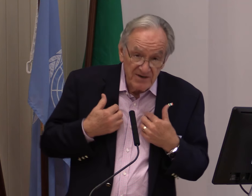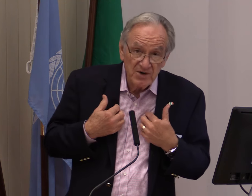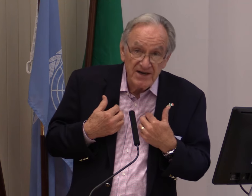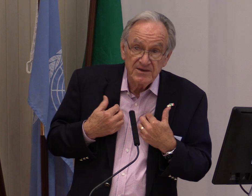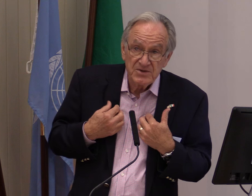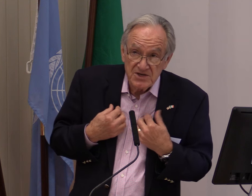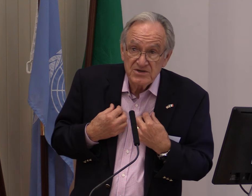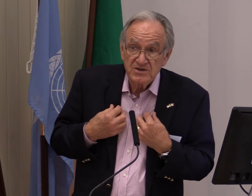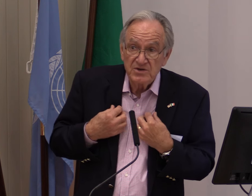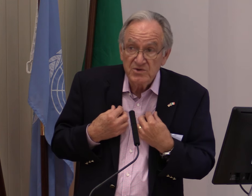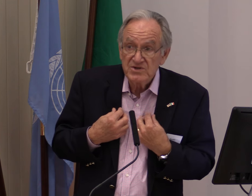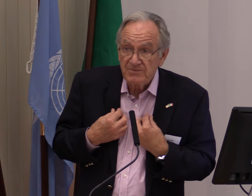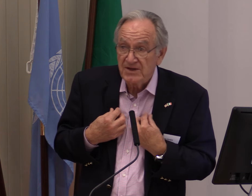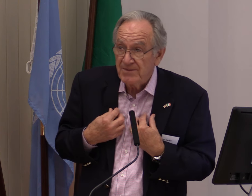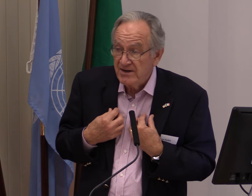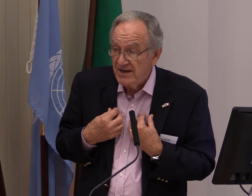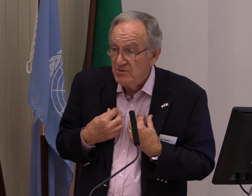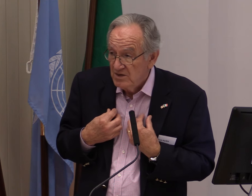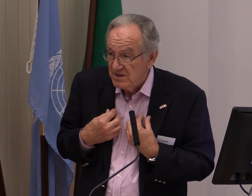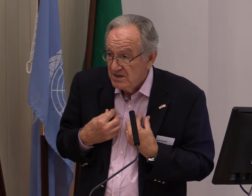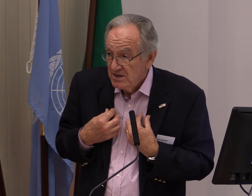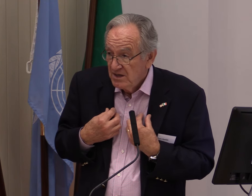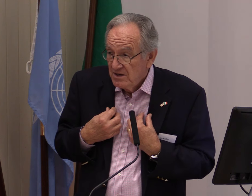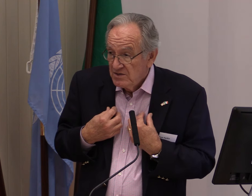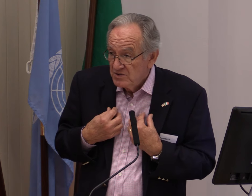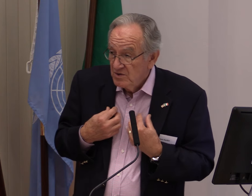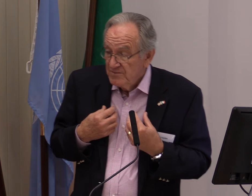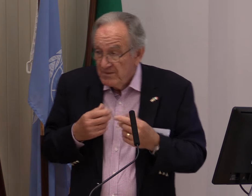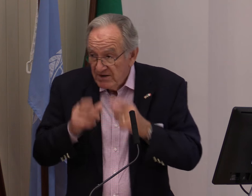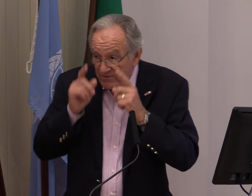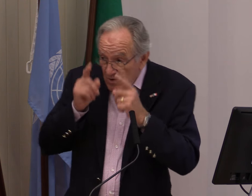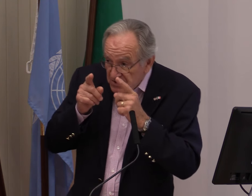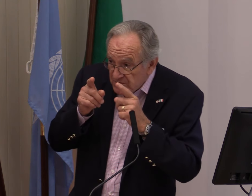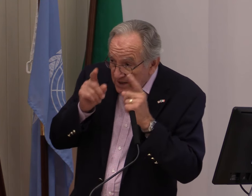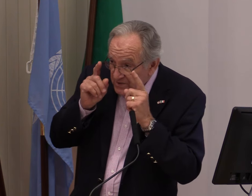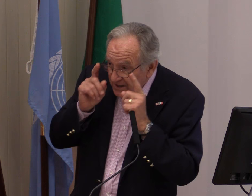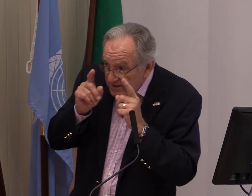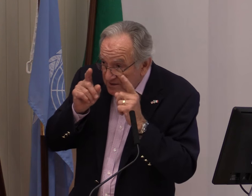ever got in a position to do something about it, I would. So my focus when I was elected